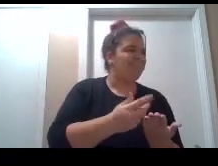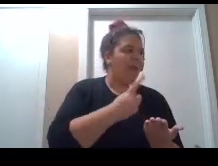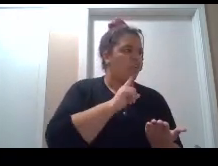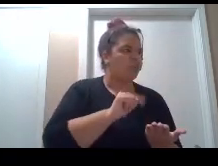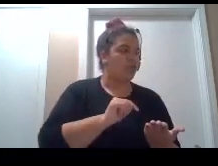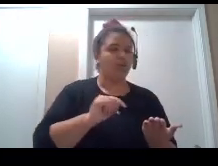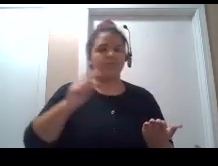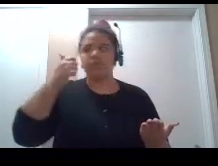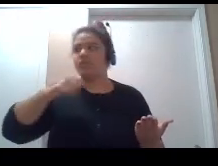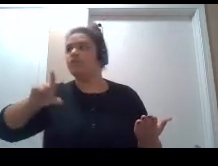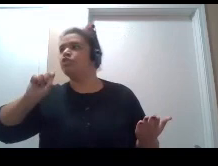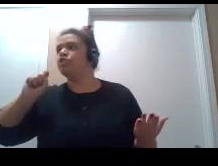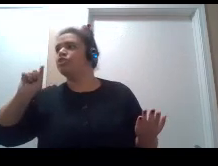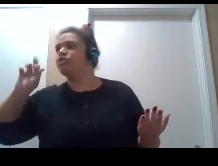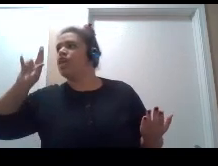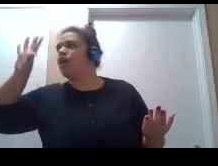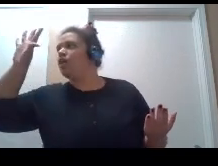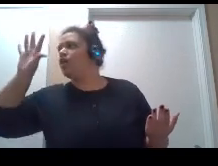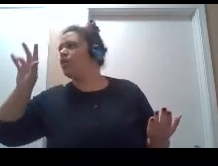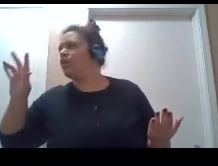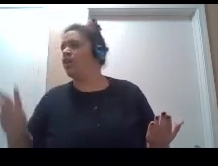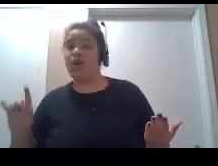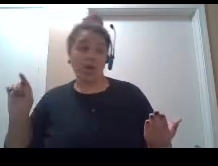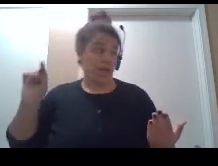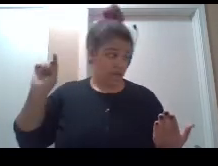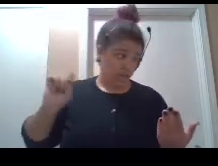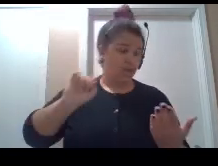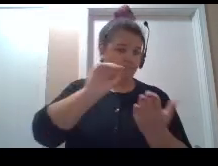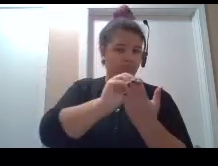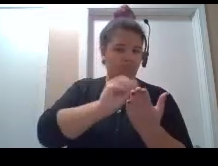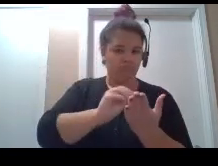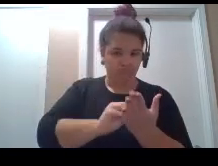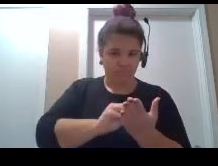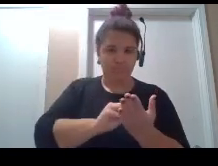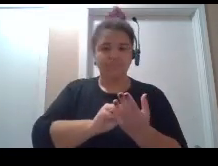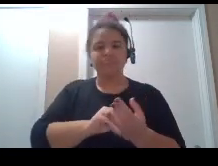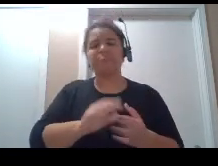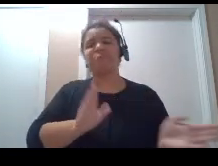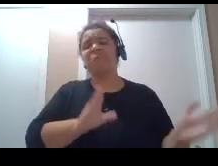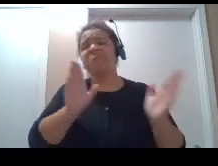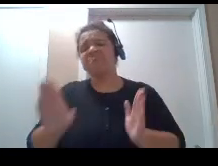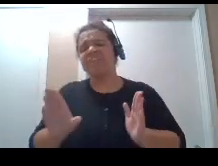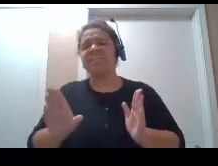Also, review some traditional interview questions, such as “what are your strengths and weaknesses?”